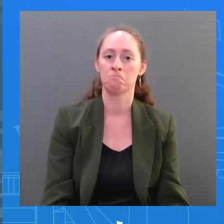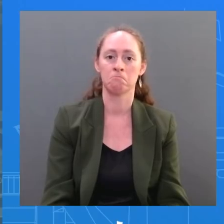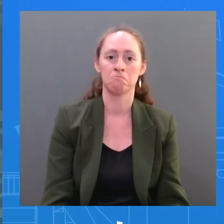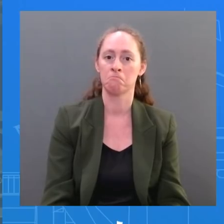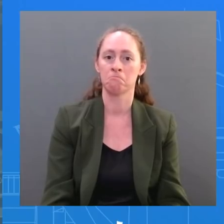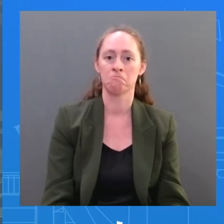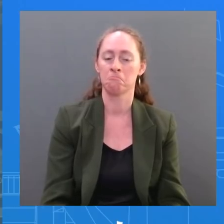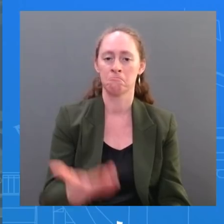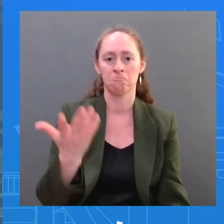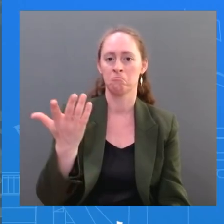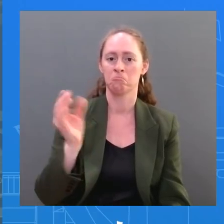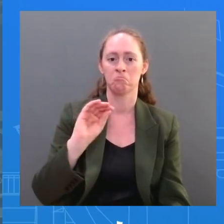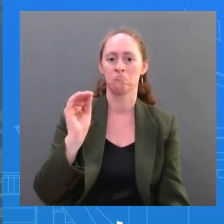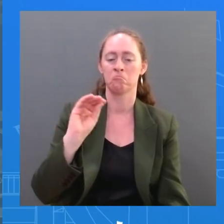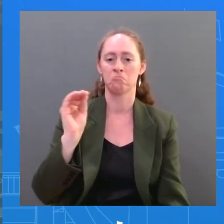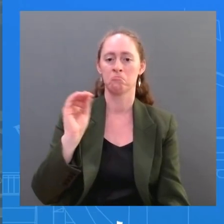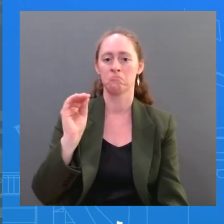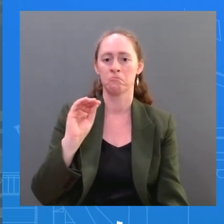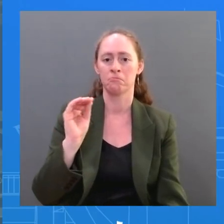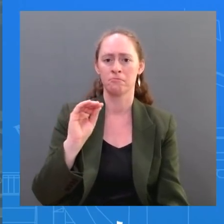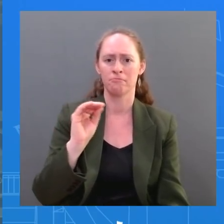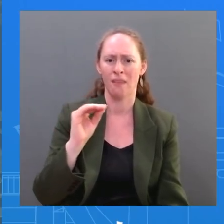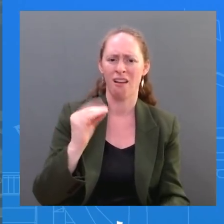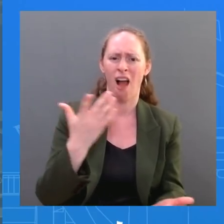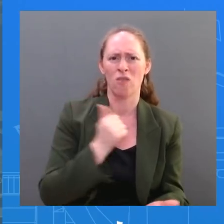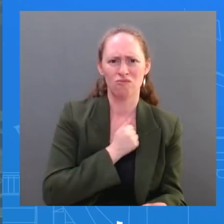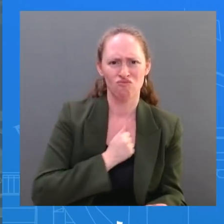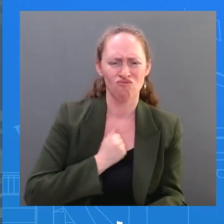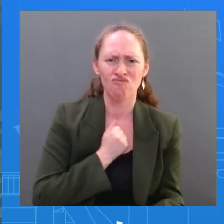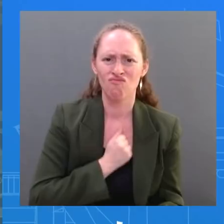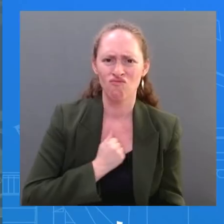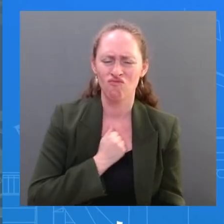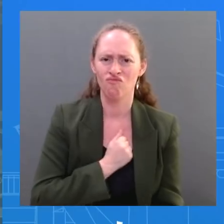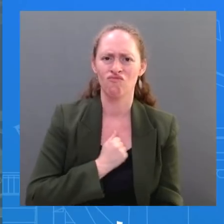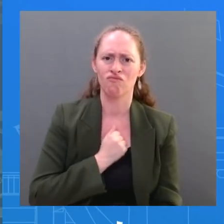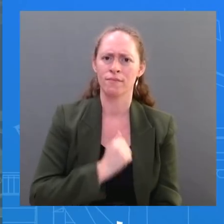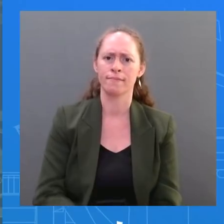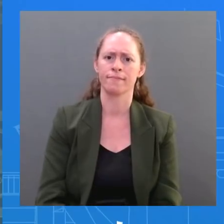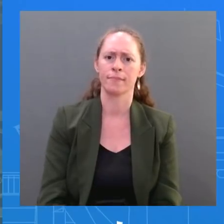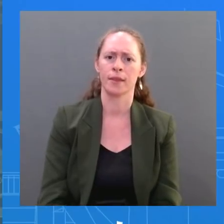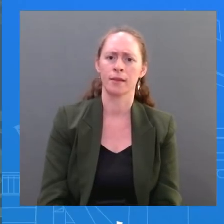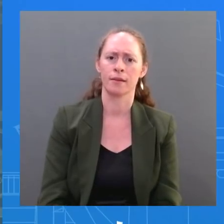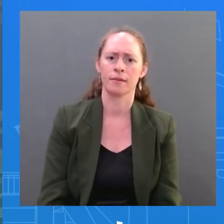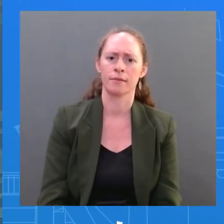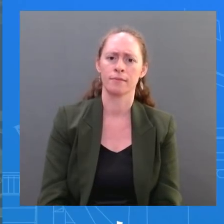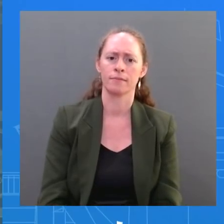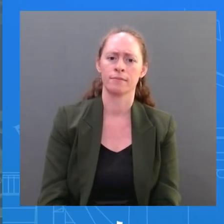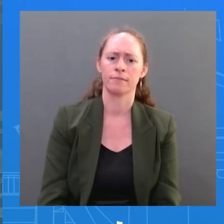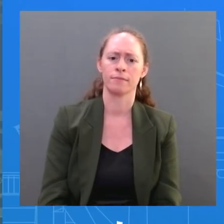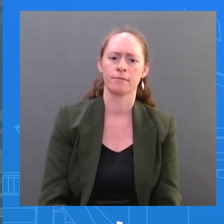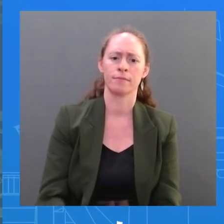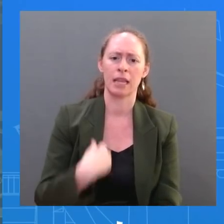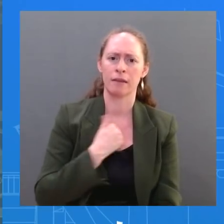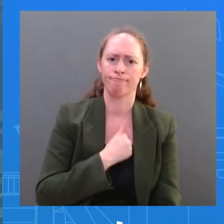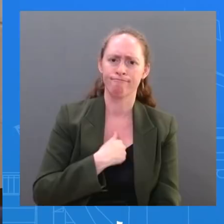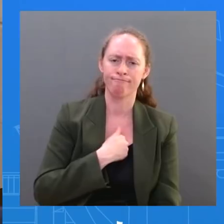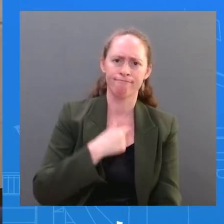And, you know, our sympathies and condolences go out to the family. I just don't have a call to preview at this time. The Press: The second question: